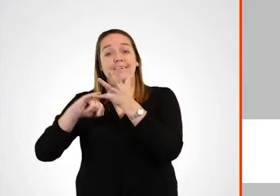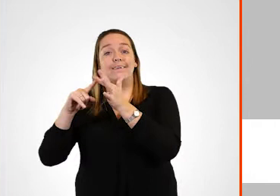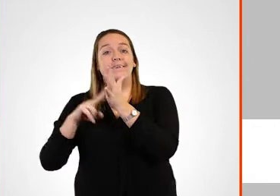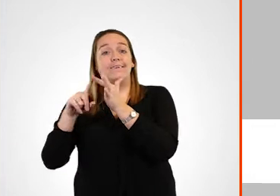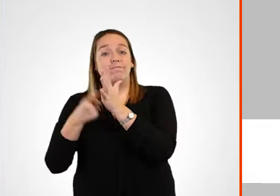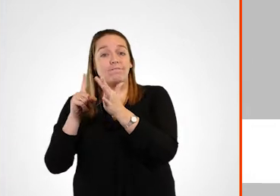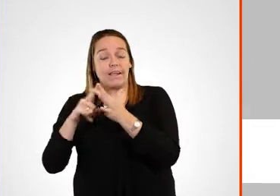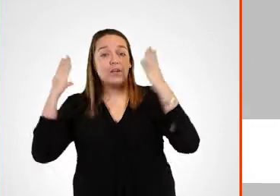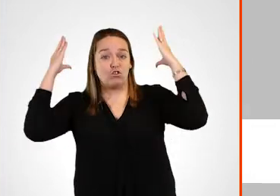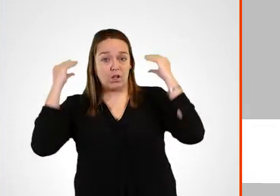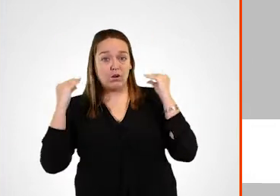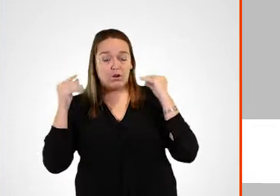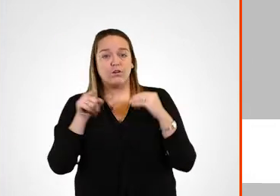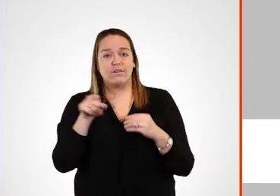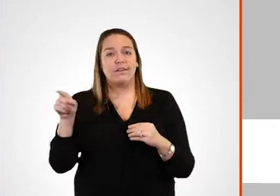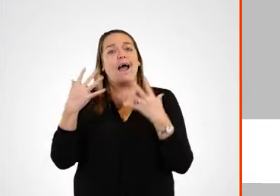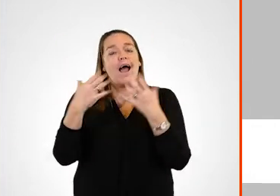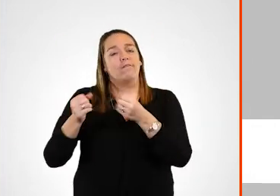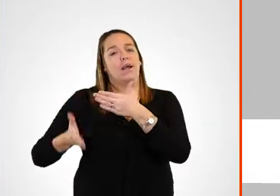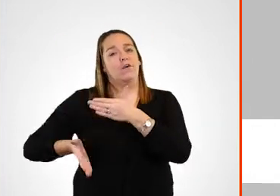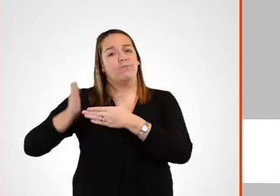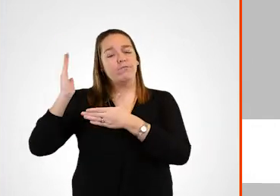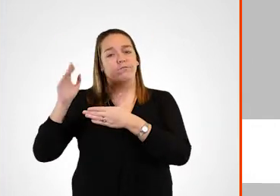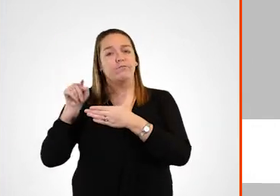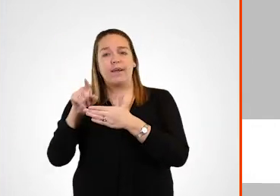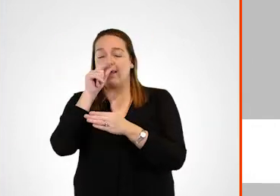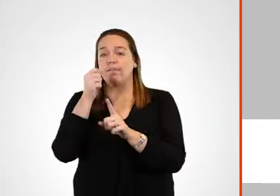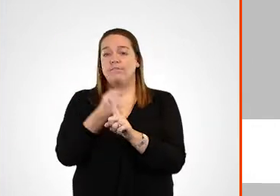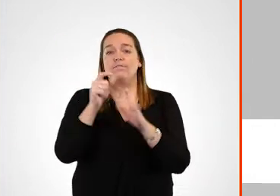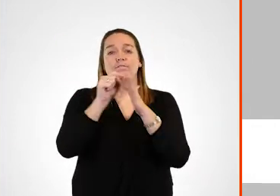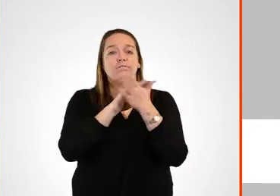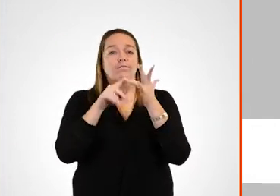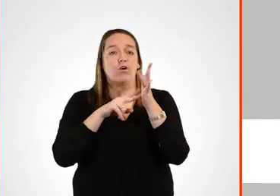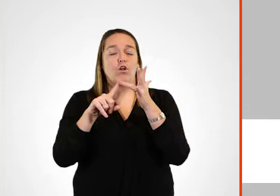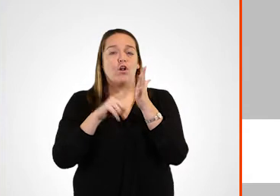there is a cutoff that affects phonological ability.